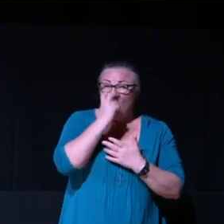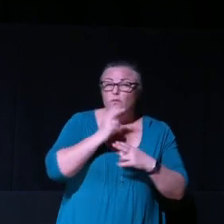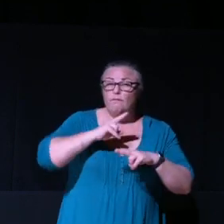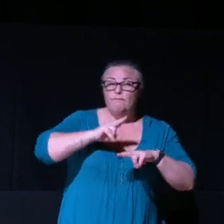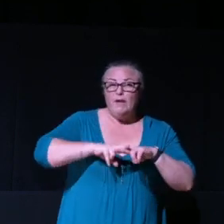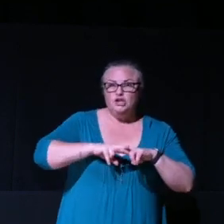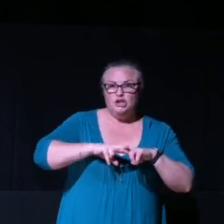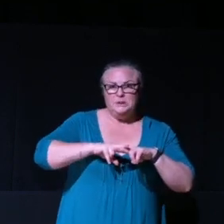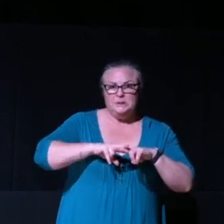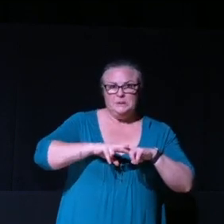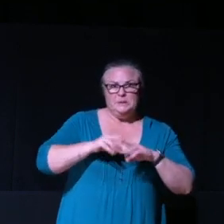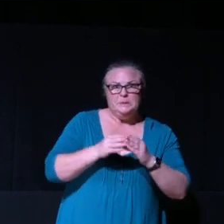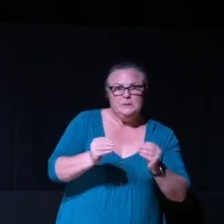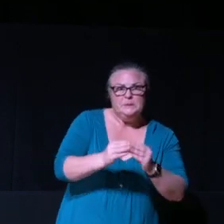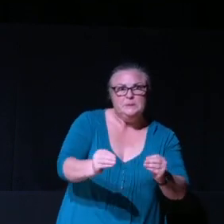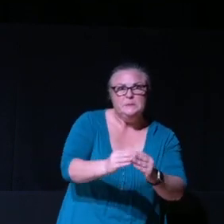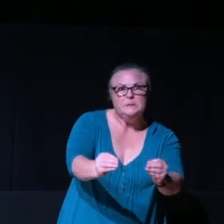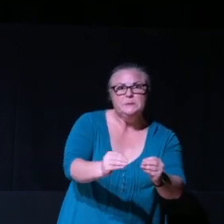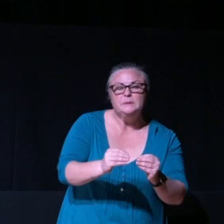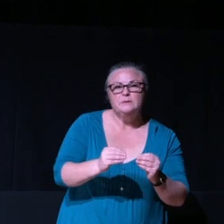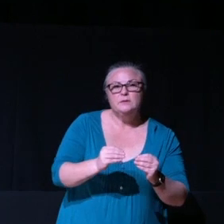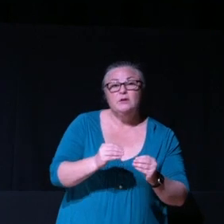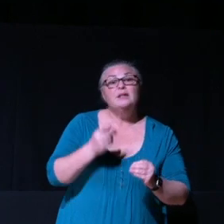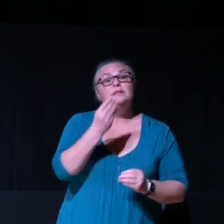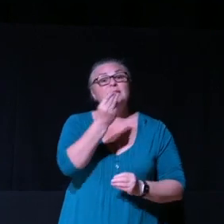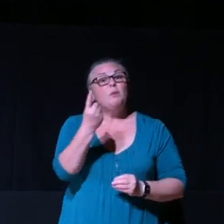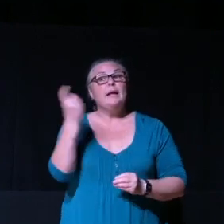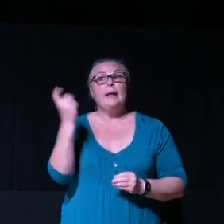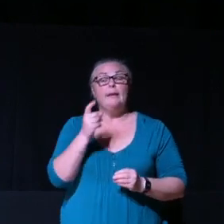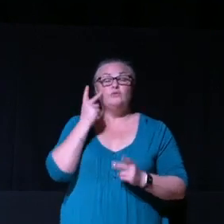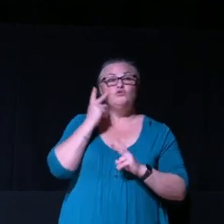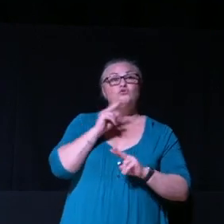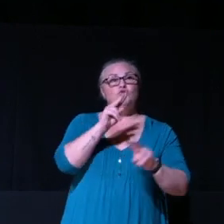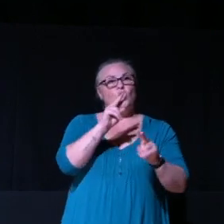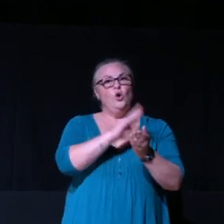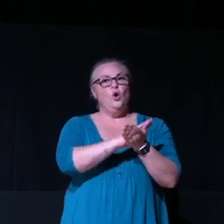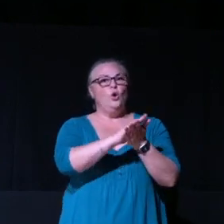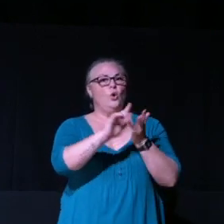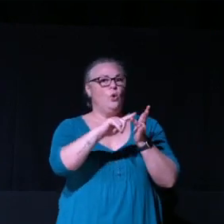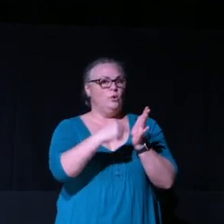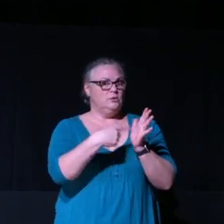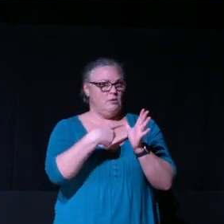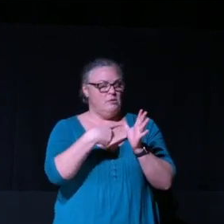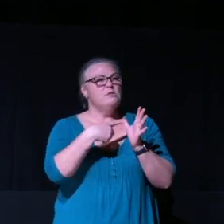the show where that work was on show, down at HOTA where they had acquired this major work of mine.